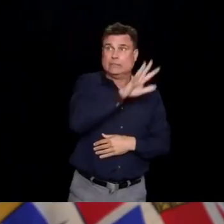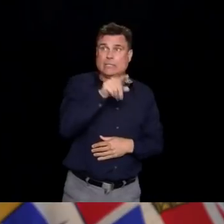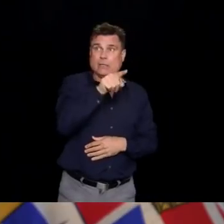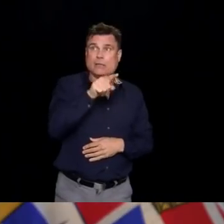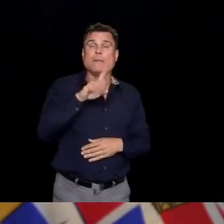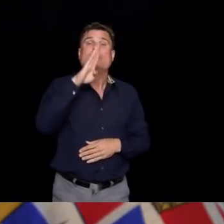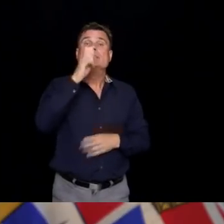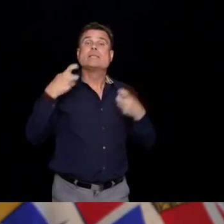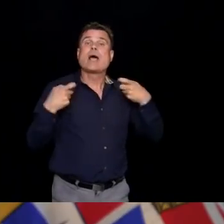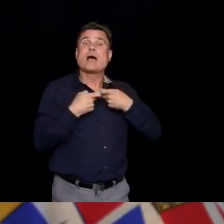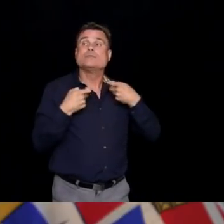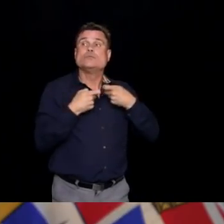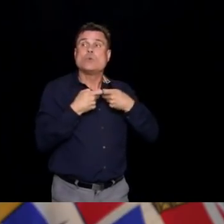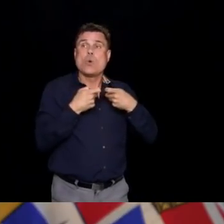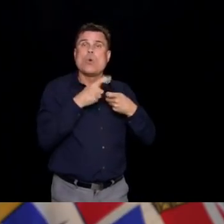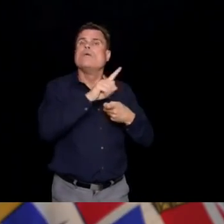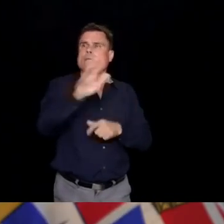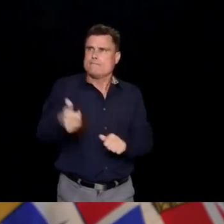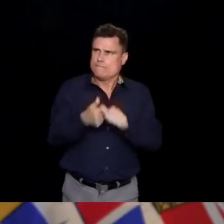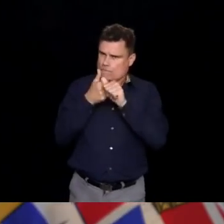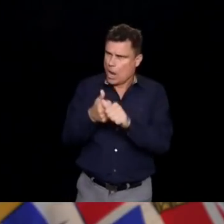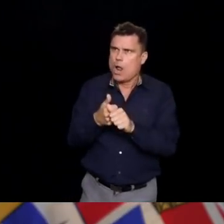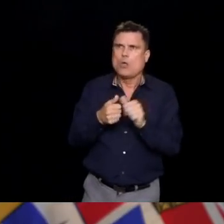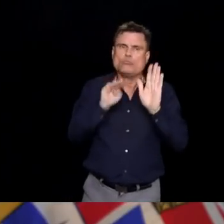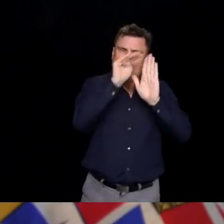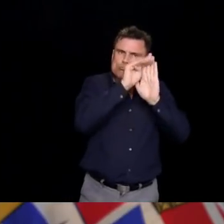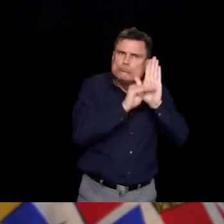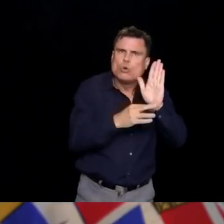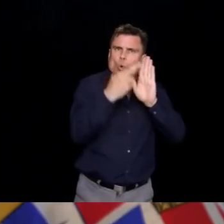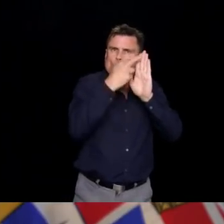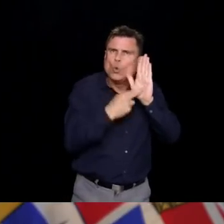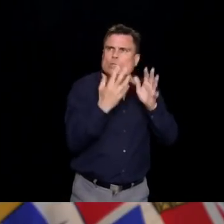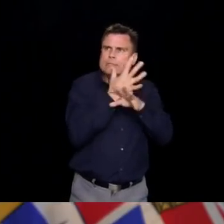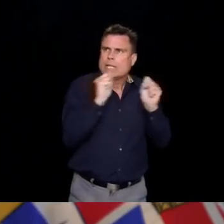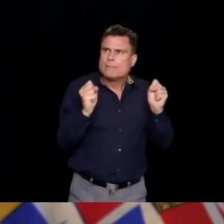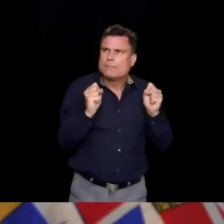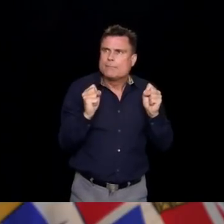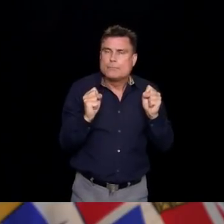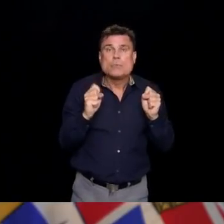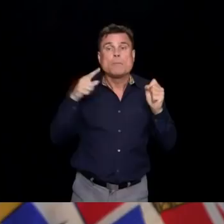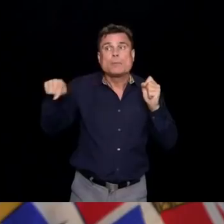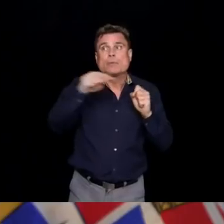BC Hydro has been following all of the protocols. The person who was identified